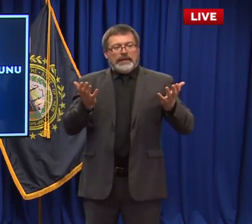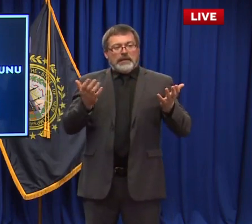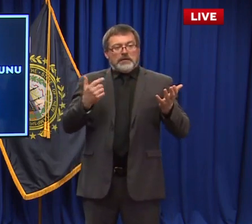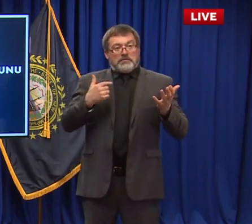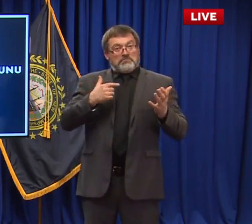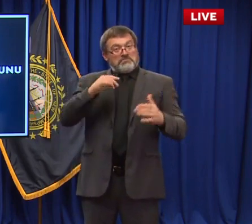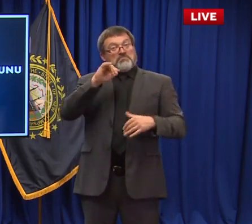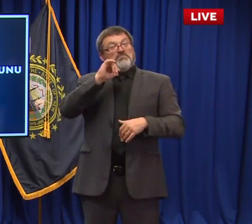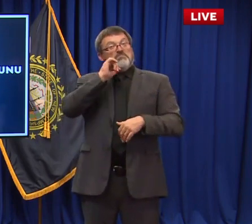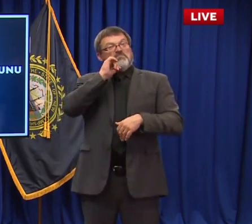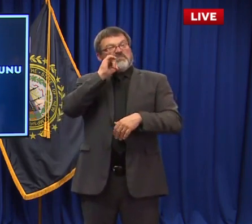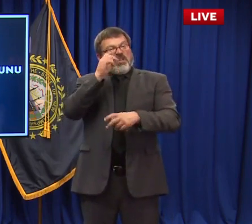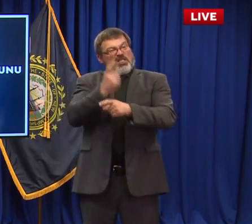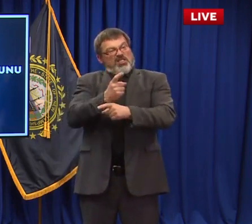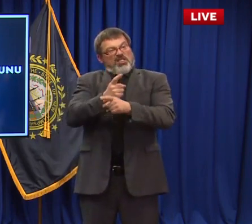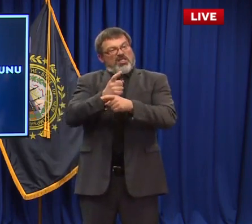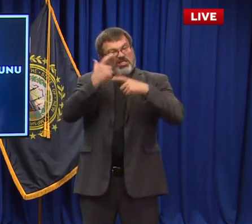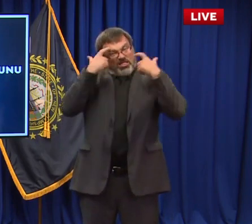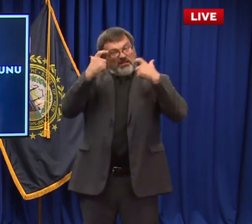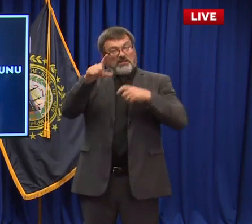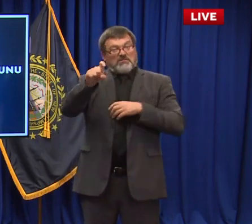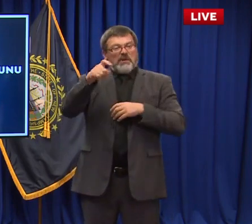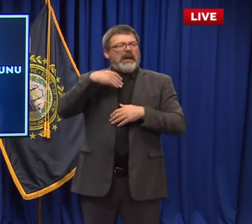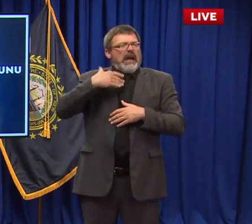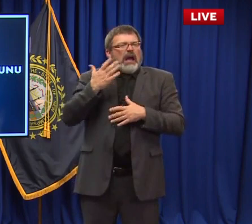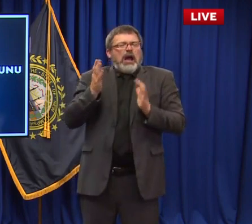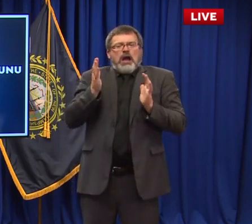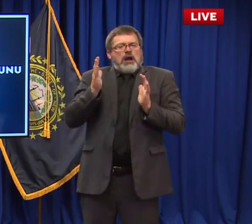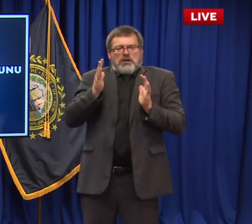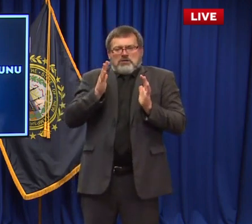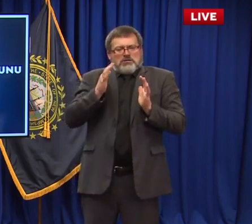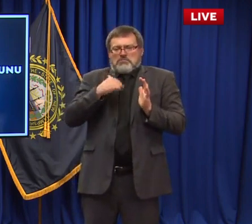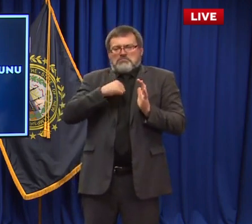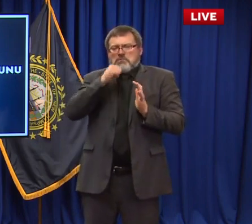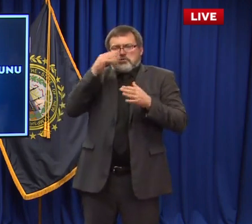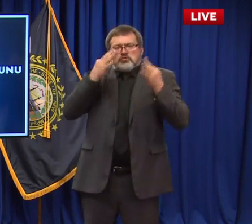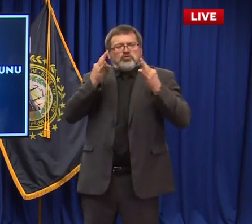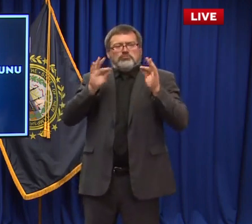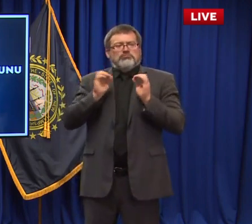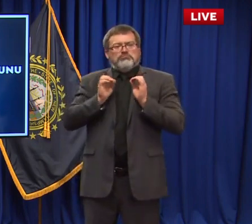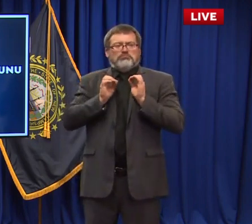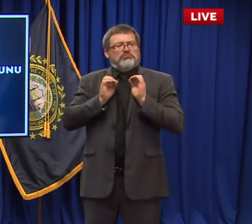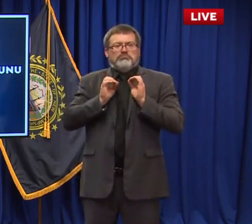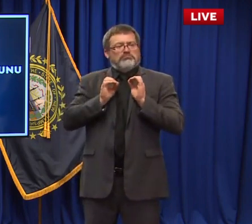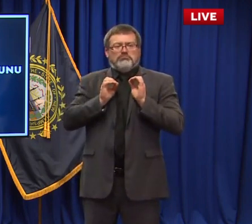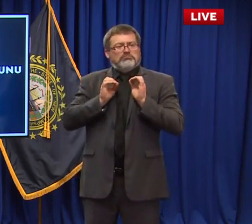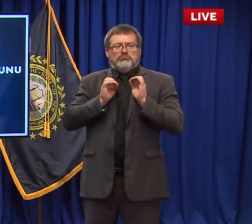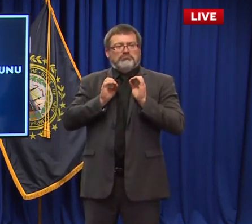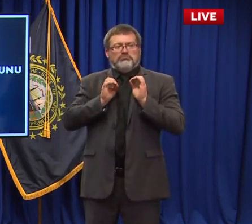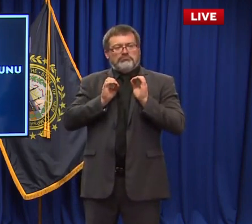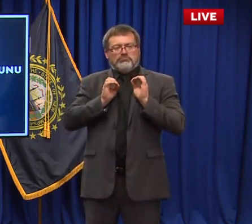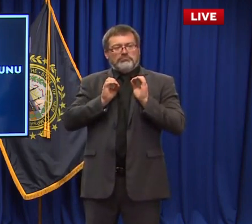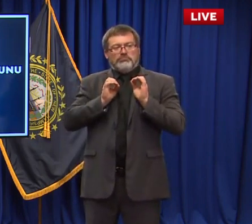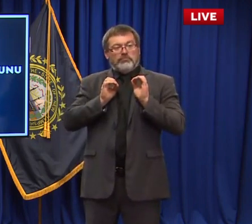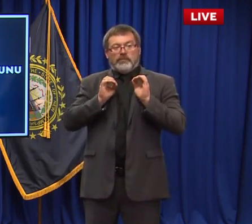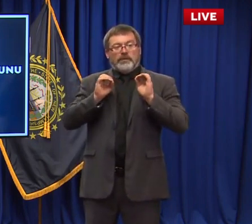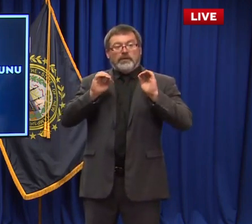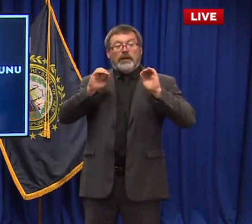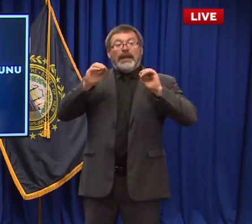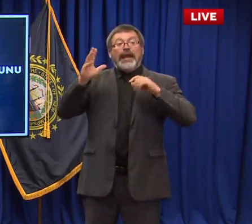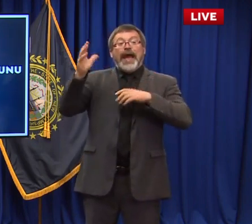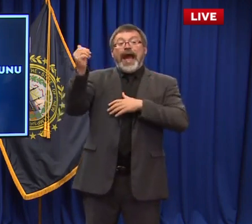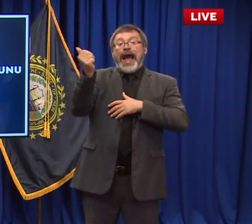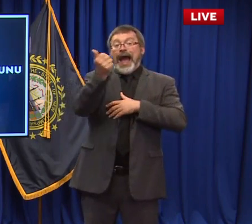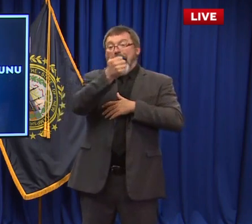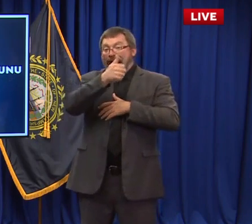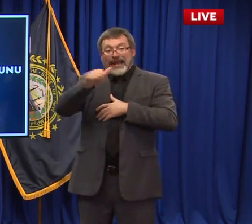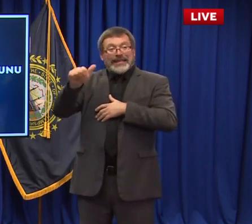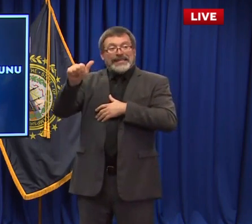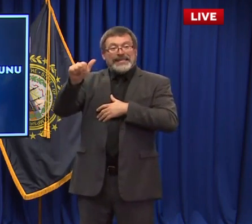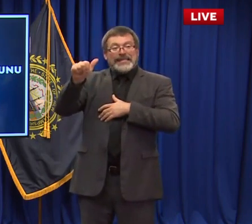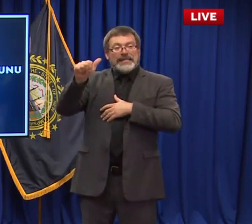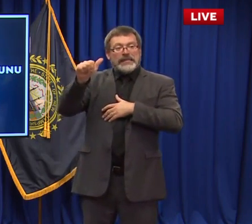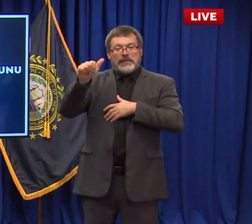NO, I WOULD NOT SAY IT IS INAPPROPRIATE AS LONG AS SIMILAR TO OTHER LARGE EVENTS AND GATHERINGS -- WE ARE TREATING EVERYBODY THE SAME.